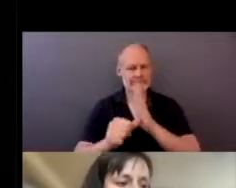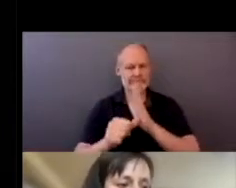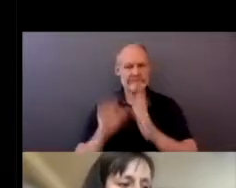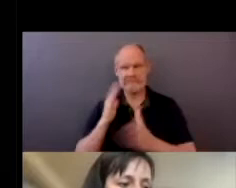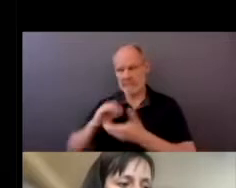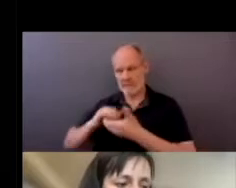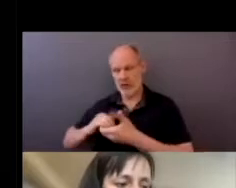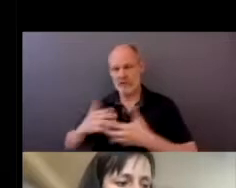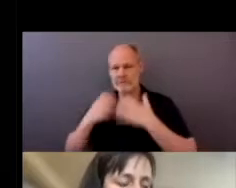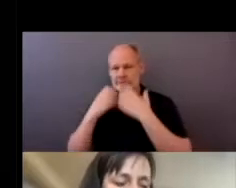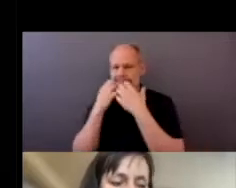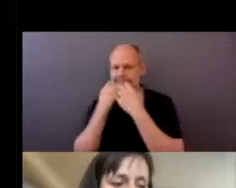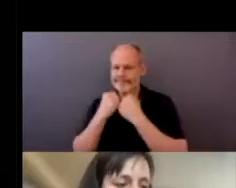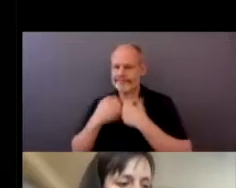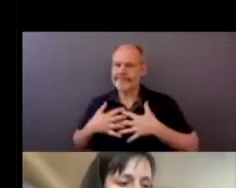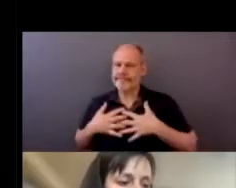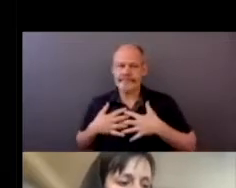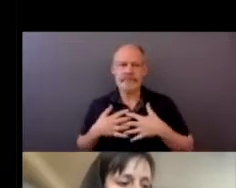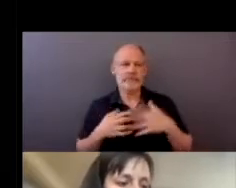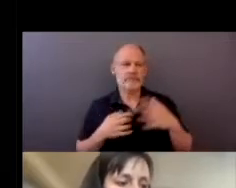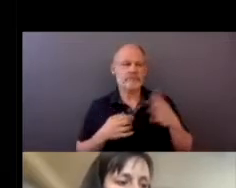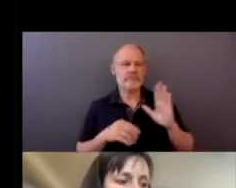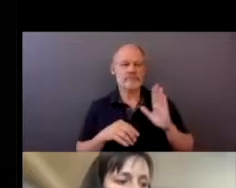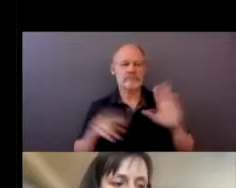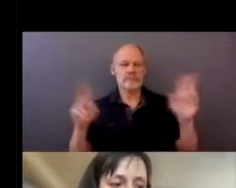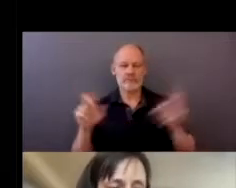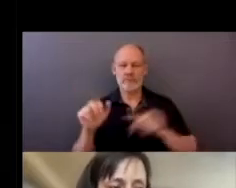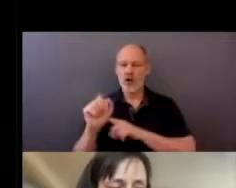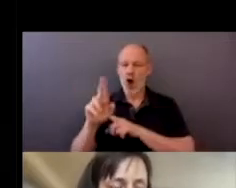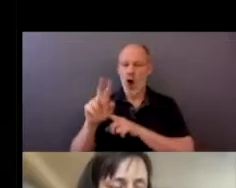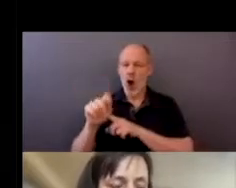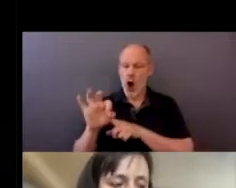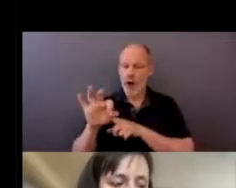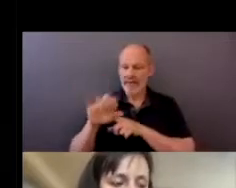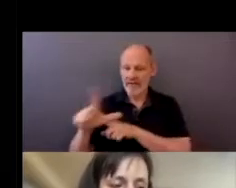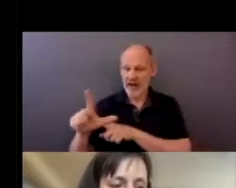Artful discoveries happen in close collaboration with Alzheimer's Association of Northern